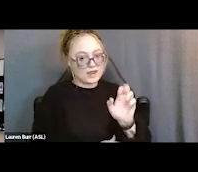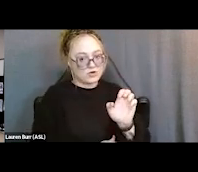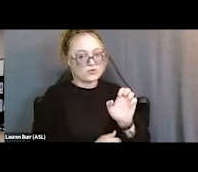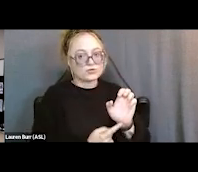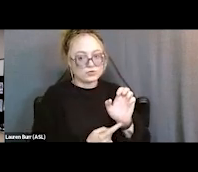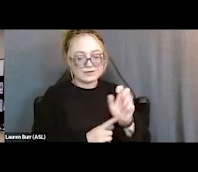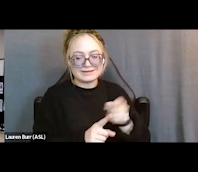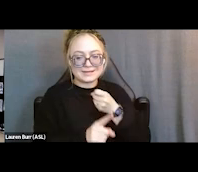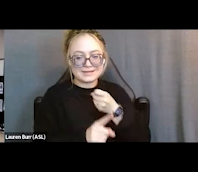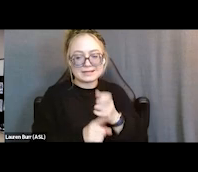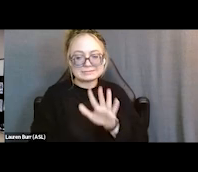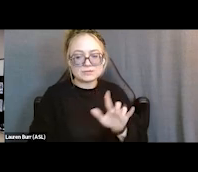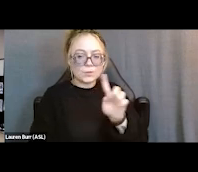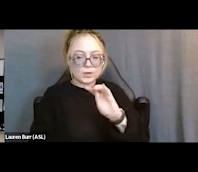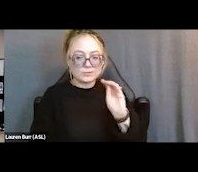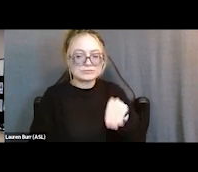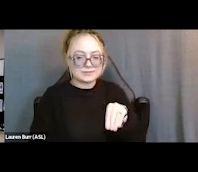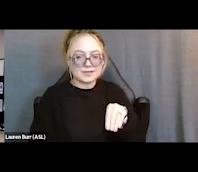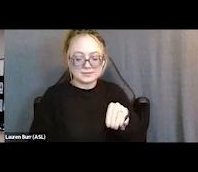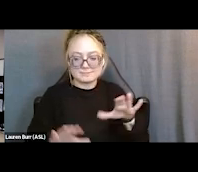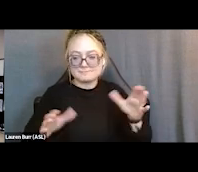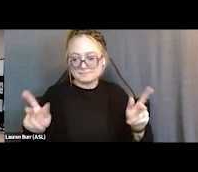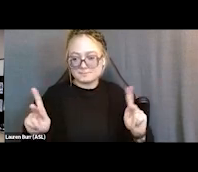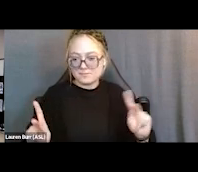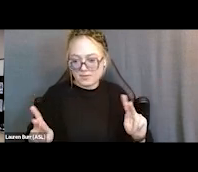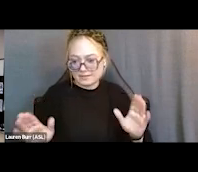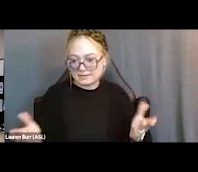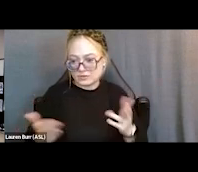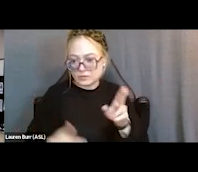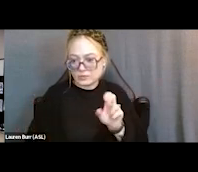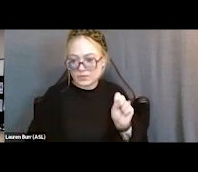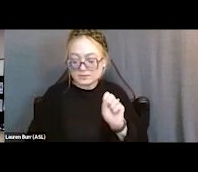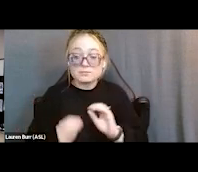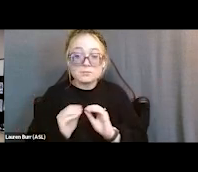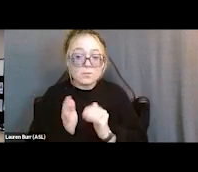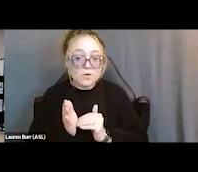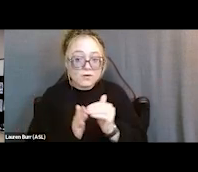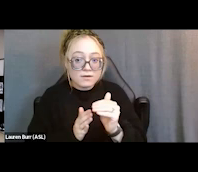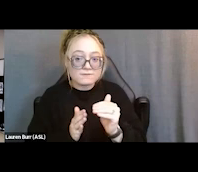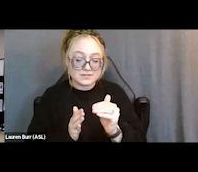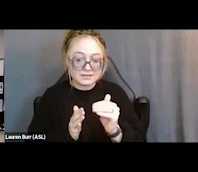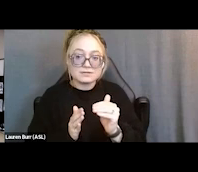about 1% of the population. But a little bit more commonly, about 3.5%